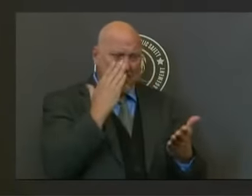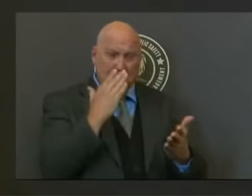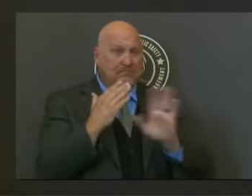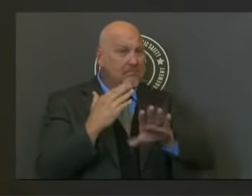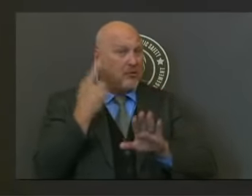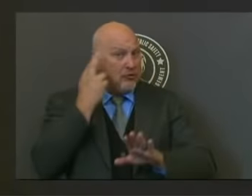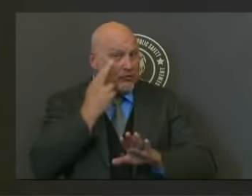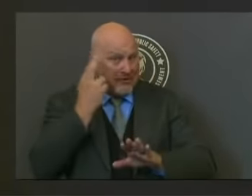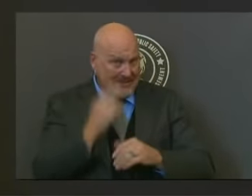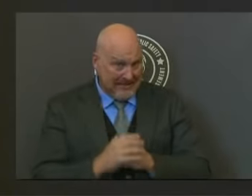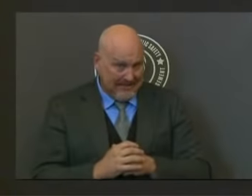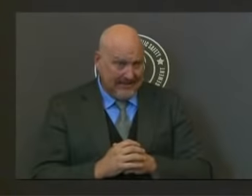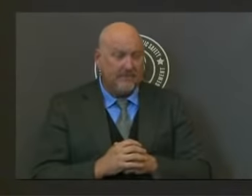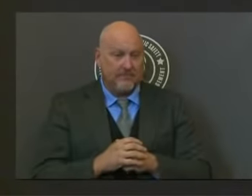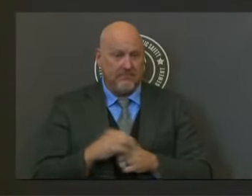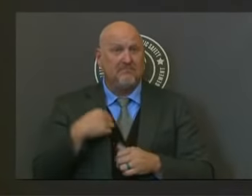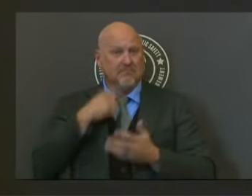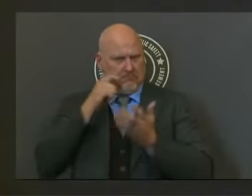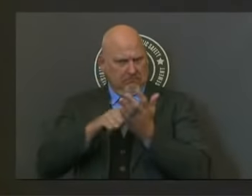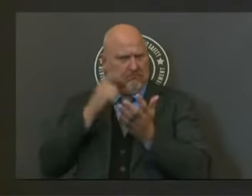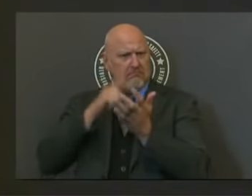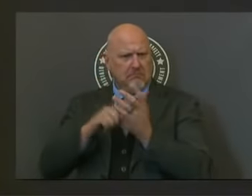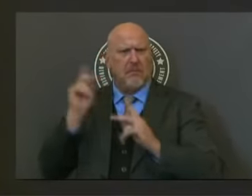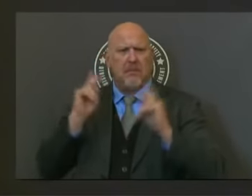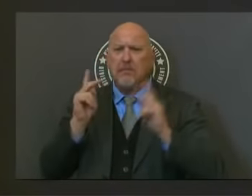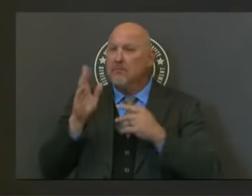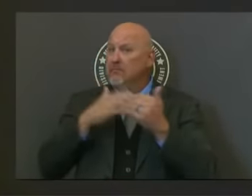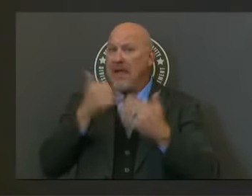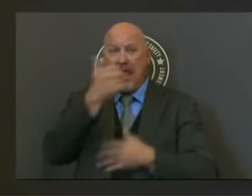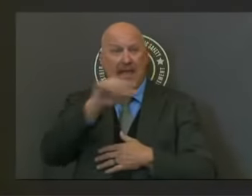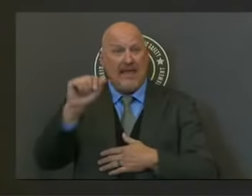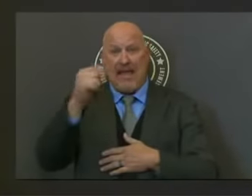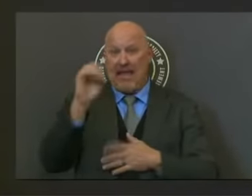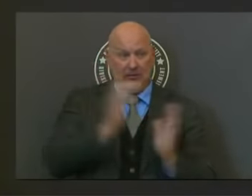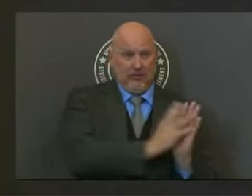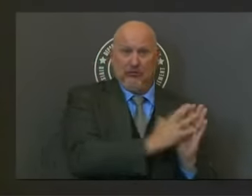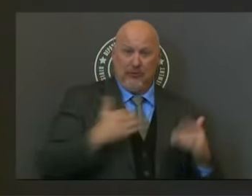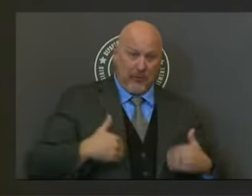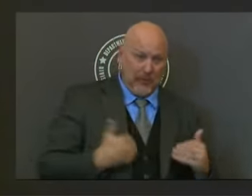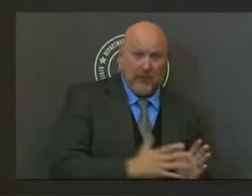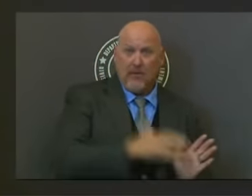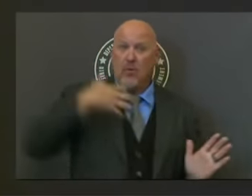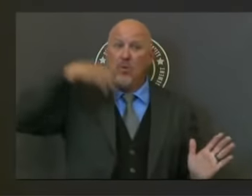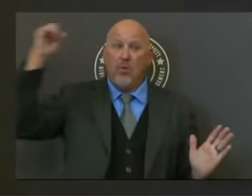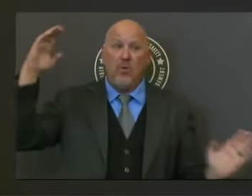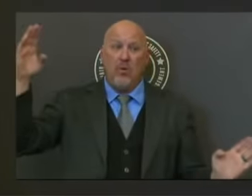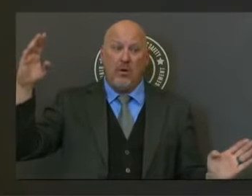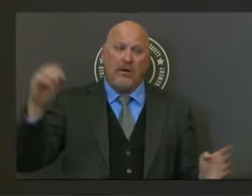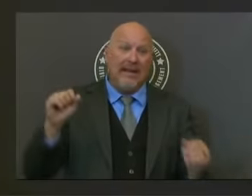cases of all ages may suffer